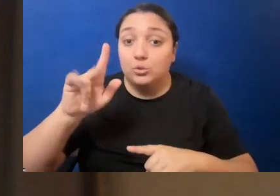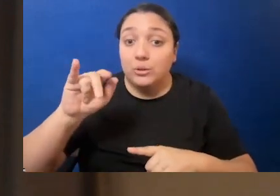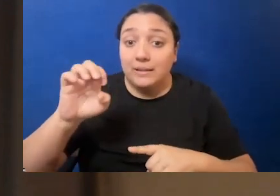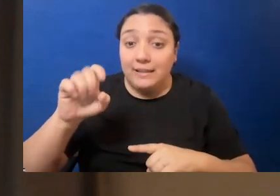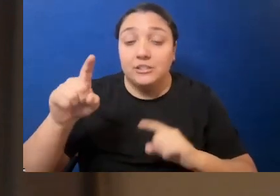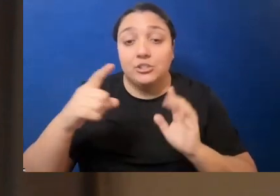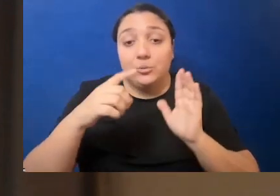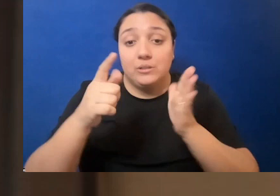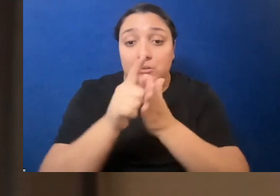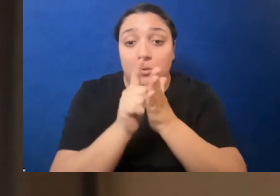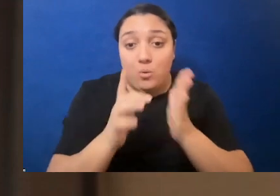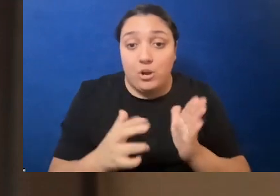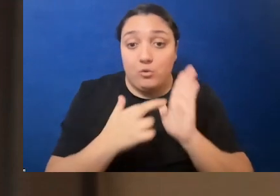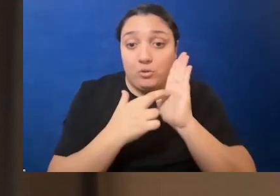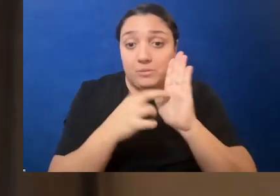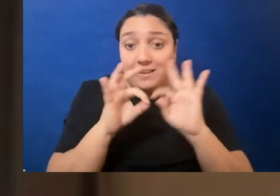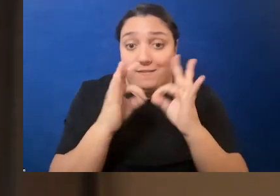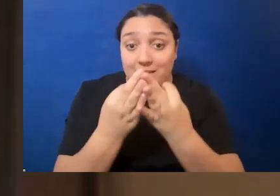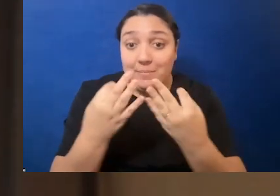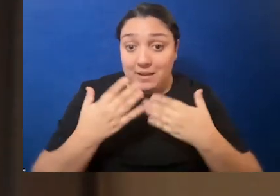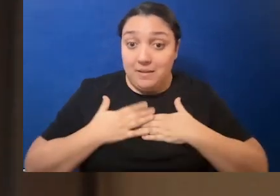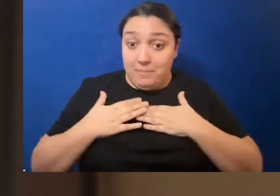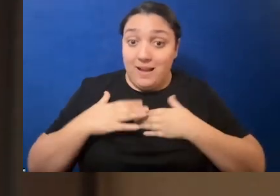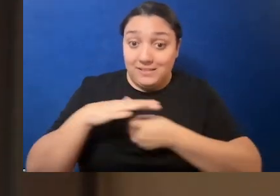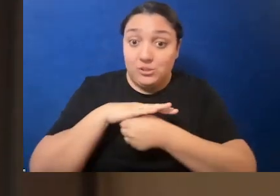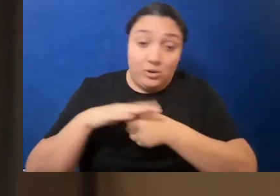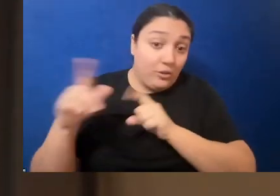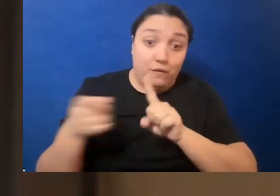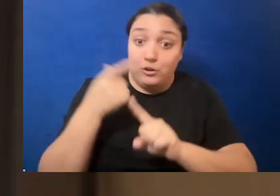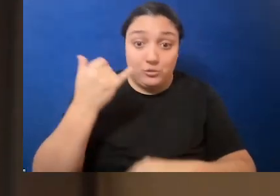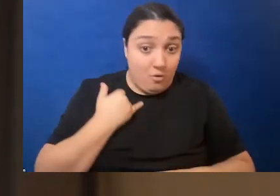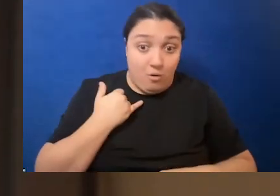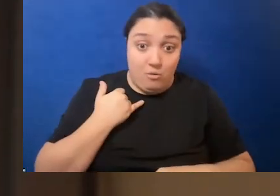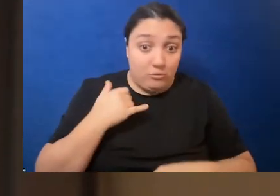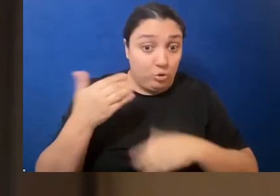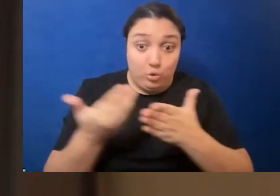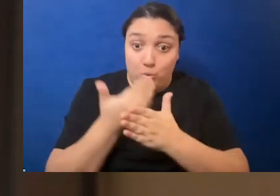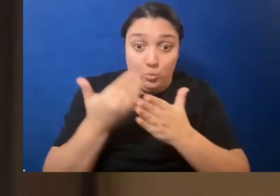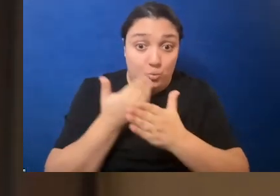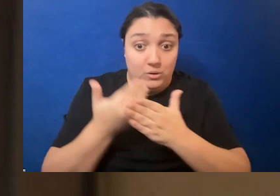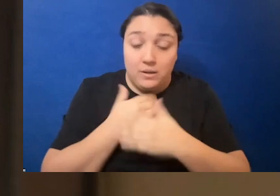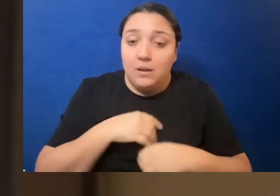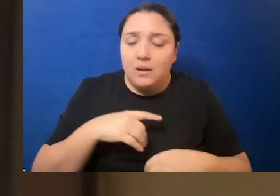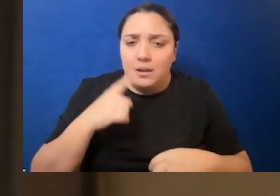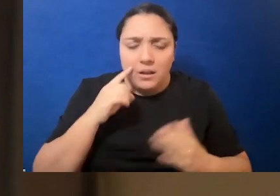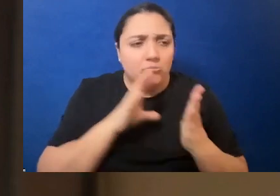SCHALMONT WAS THE CALL FROM JULIE AND REPRESENTING A FAMILY IN THE DISTRICT. YOU KNOW, GETTING TO KNOW HER